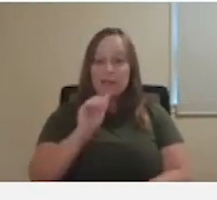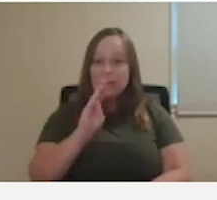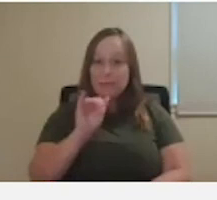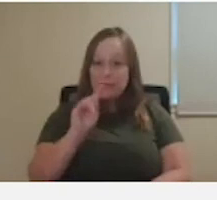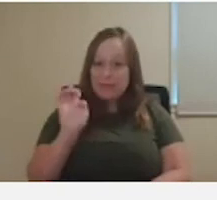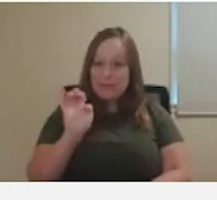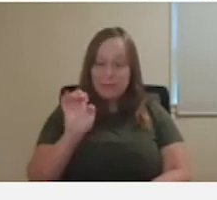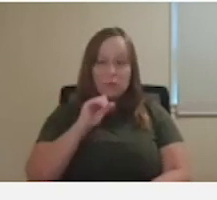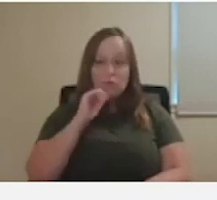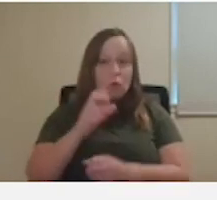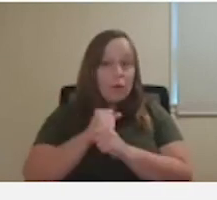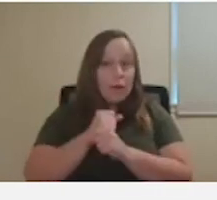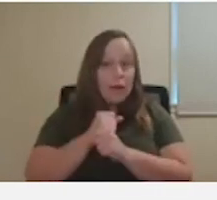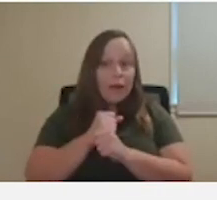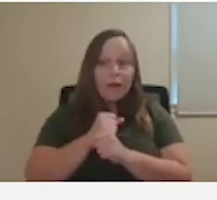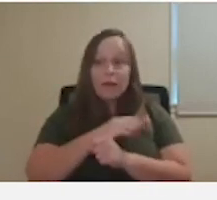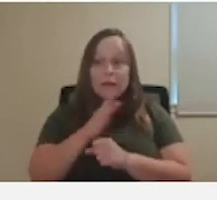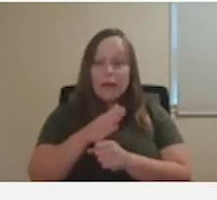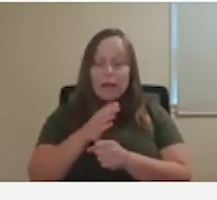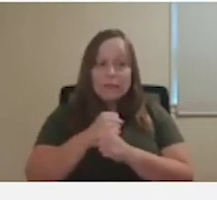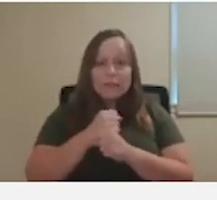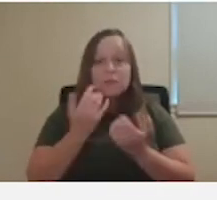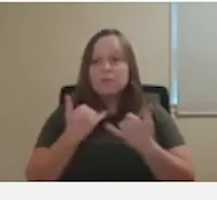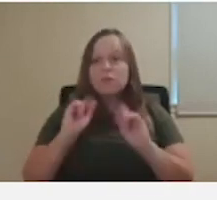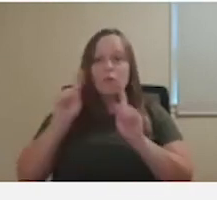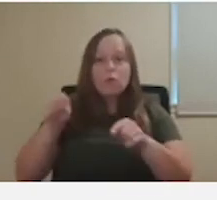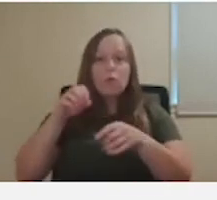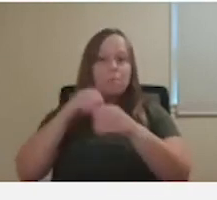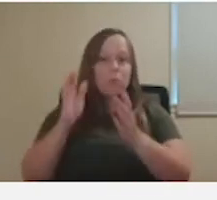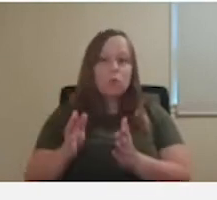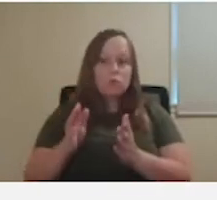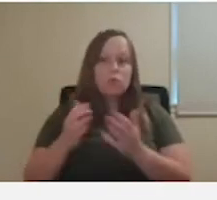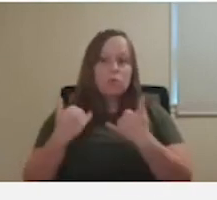but you don't get it, you never receive it, you can still go and vote in person